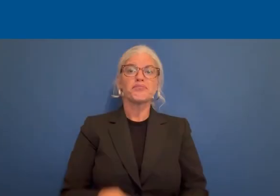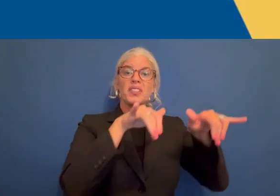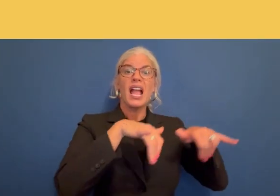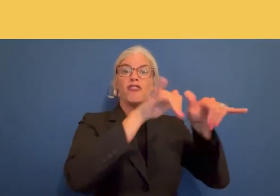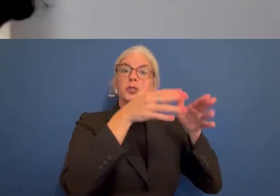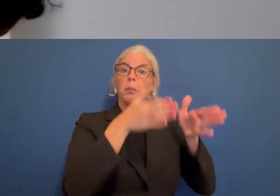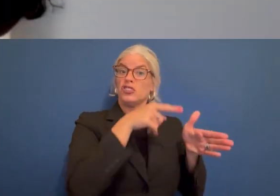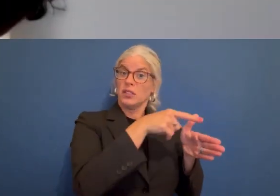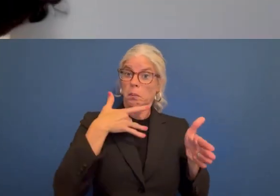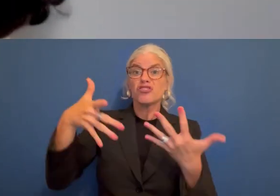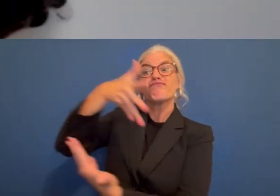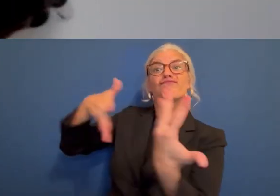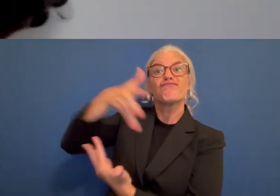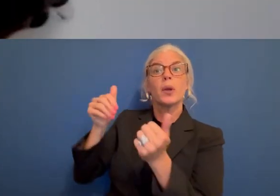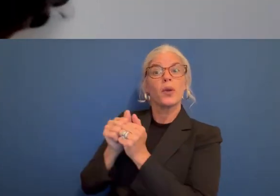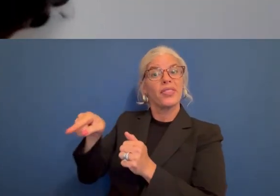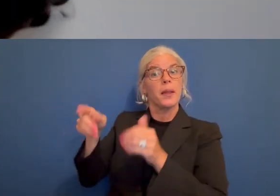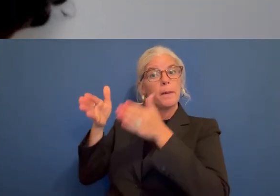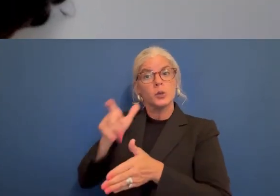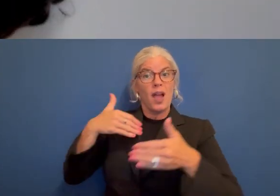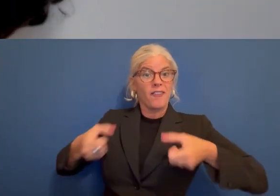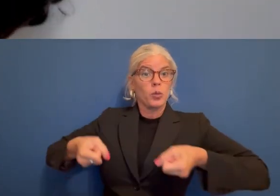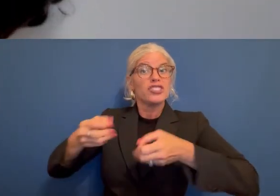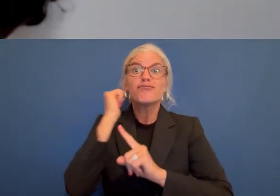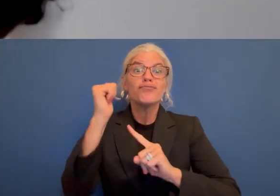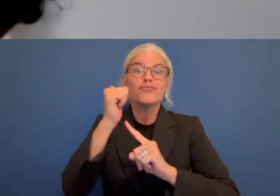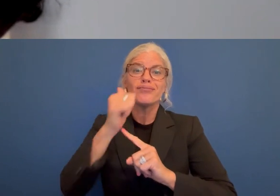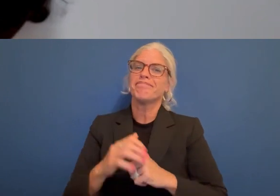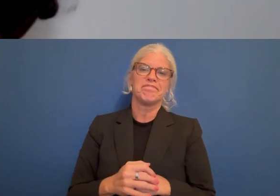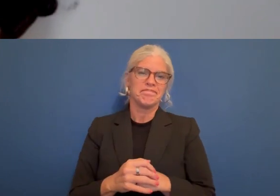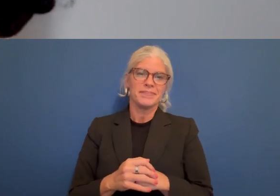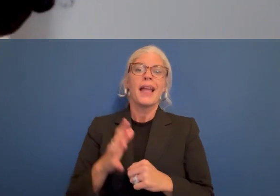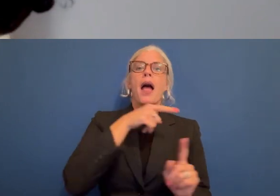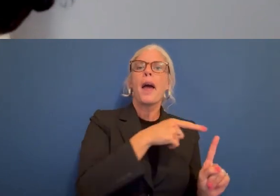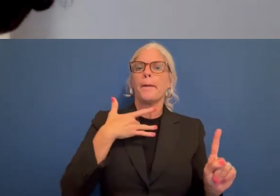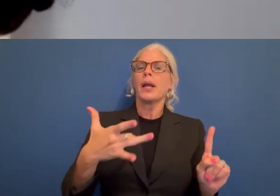The average person doesn't interact with somebody in a wheelchair on a regular basis, and they just make automatic assumptions